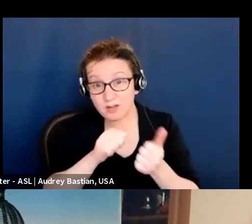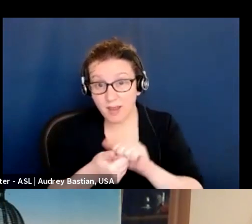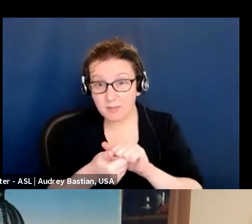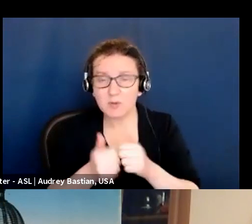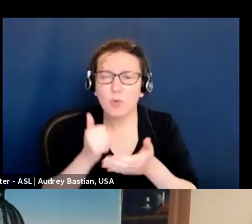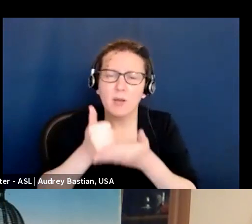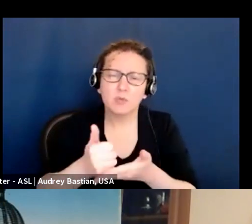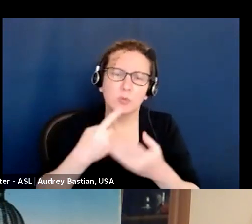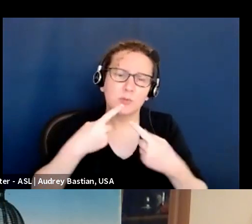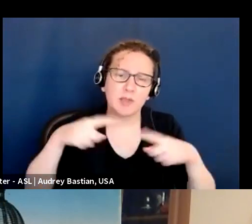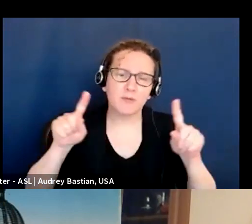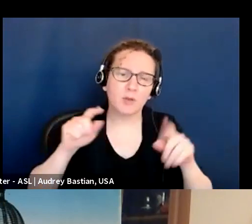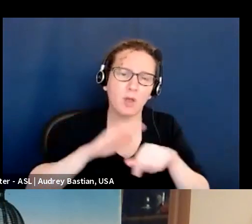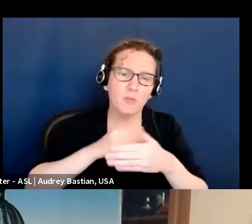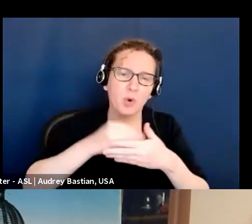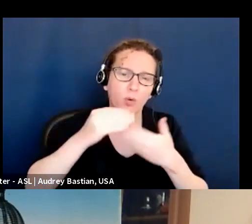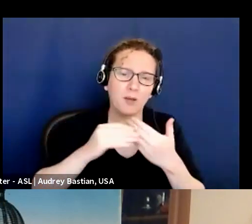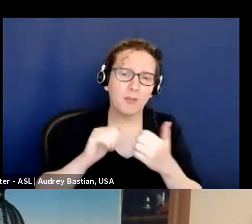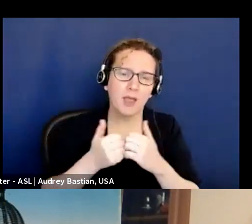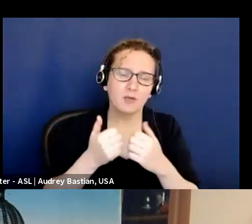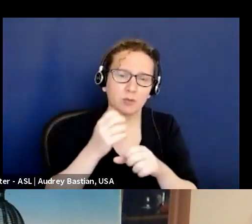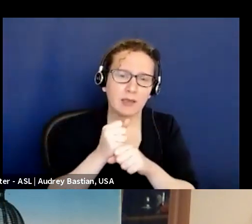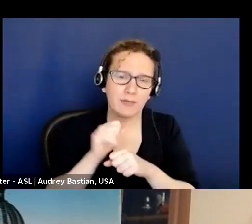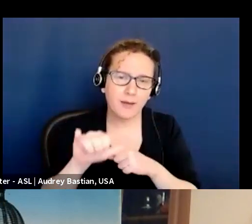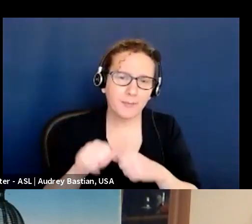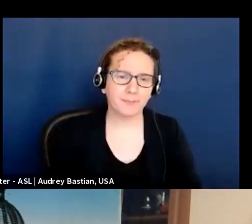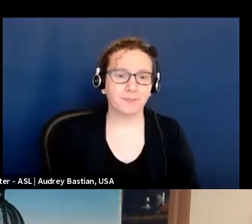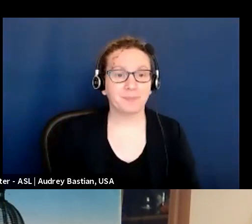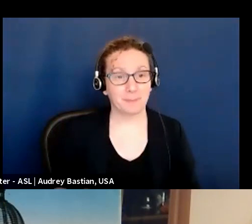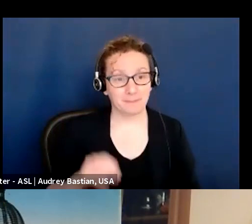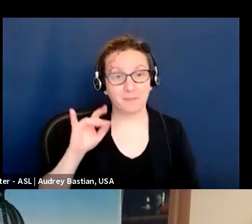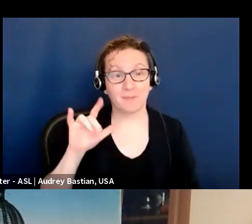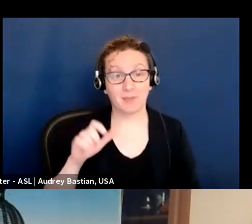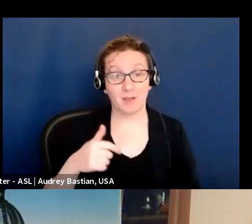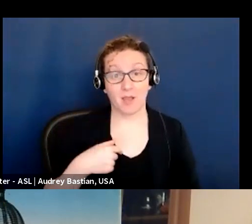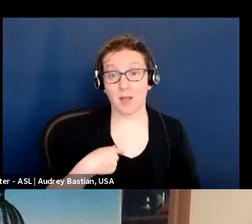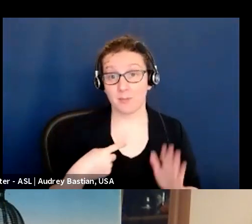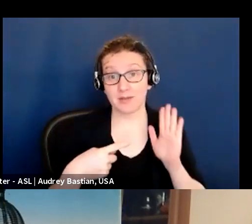successful in the program and how did you get it? >> MICHELLE SHE: Okay. So I'm an example of not